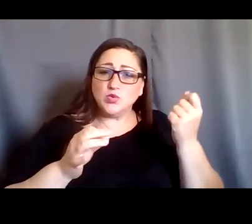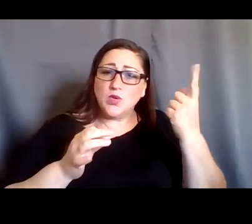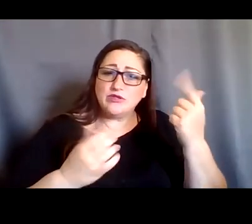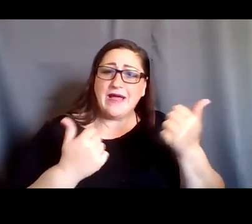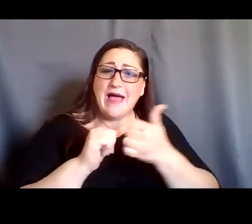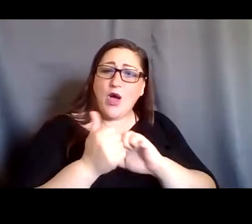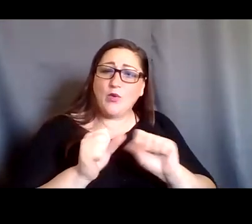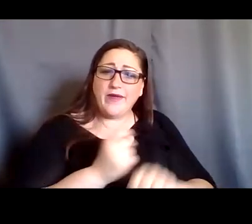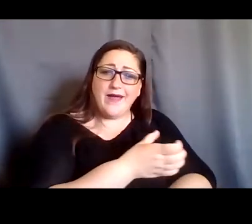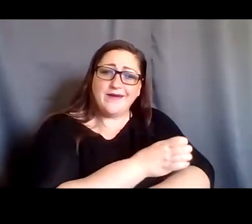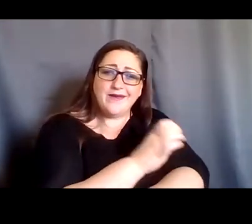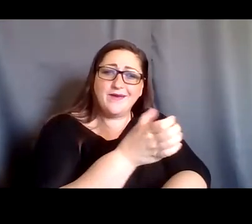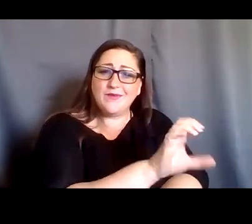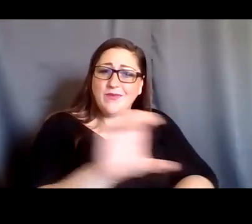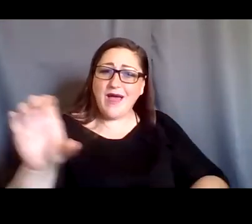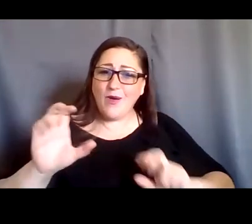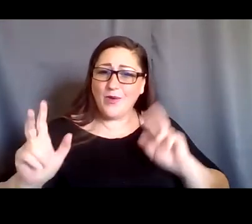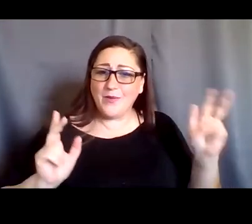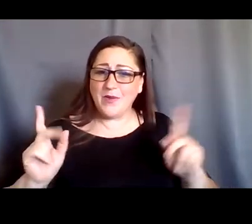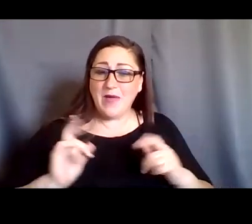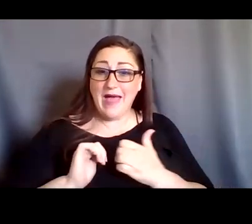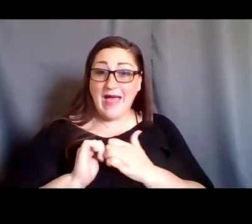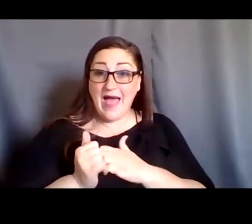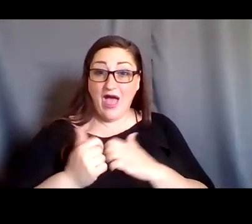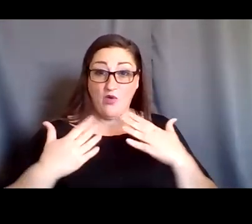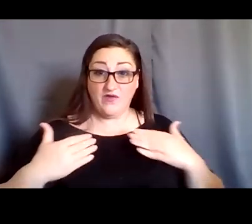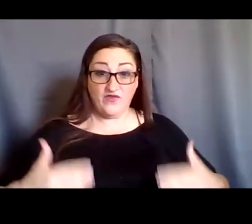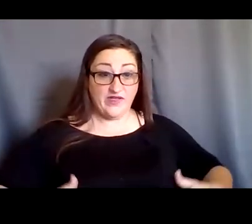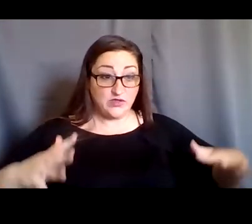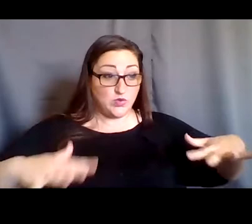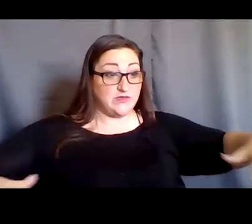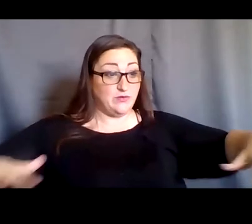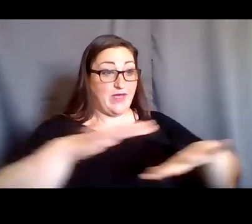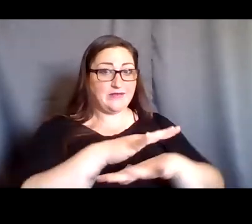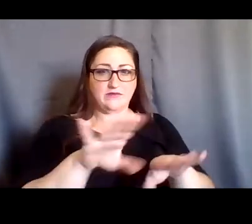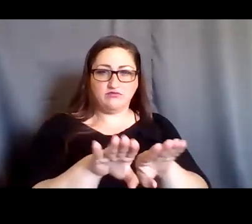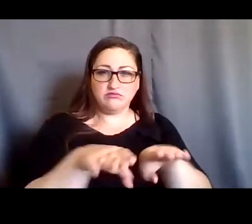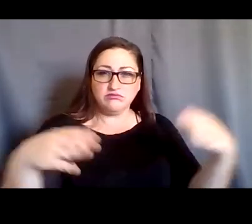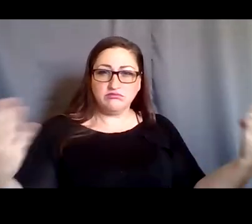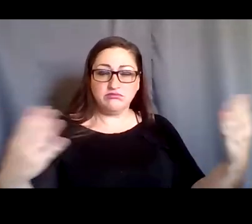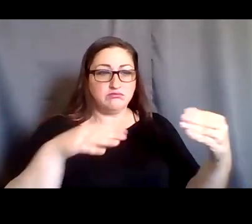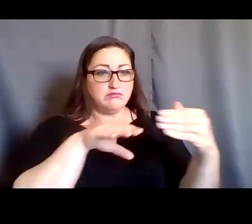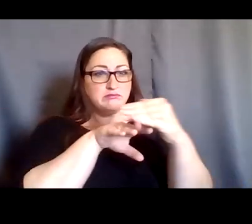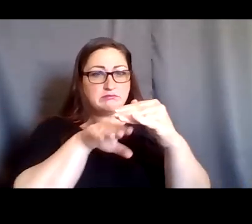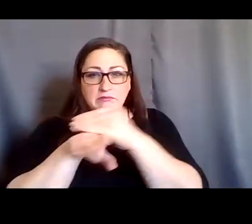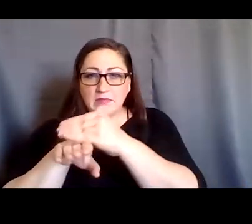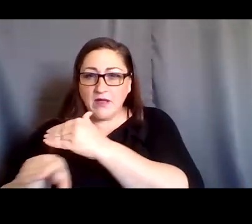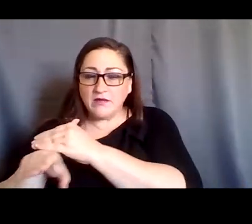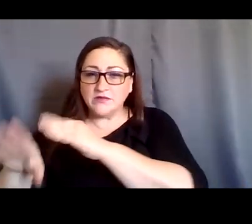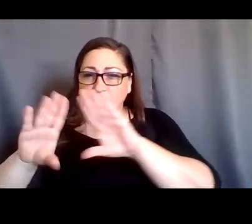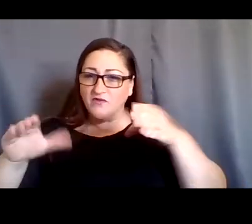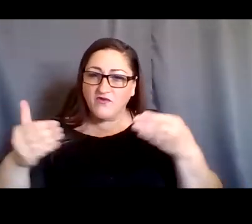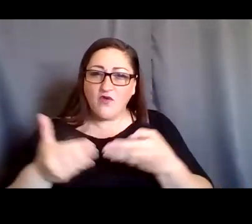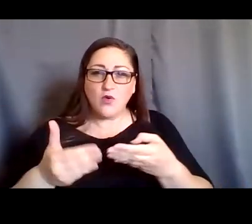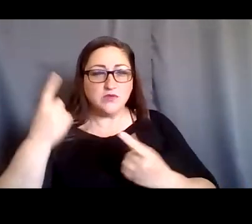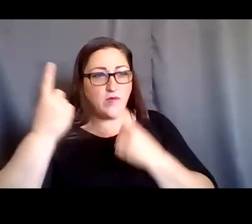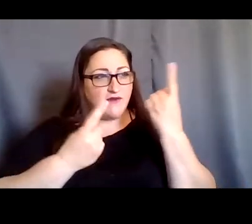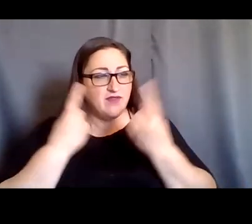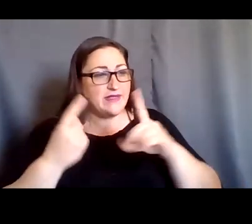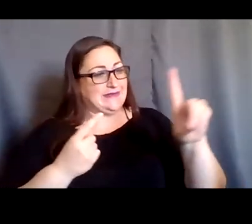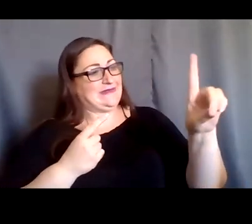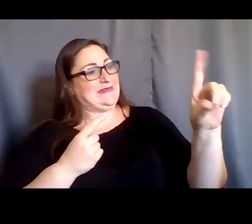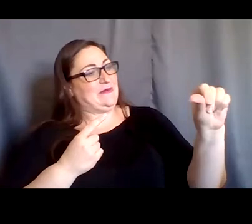We realized that disrupting inequality would be impossible if we did not center disability in our approach.